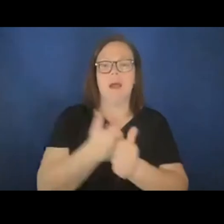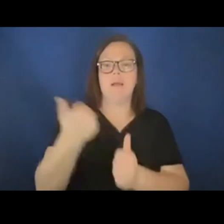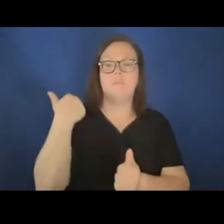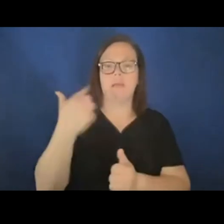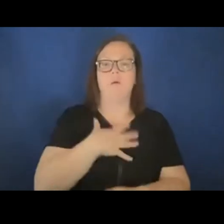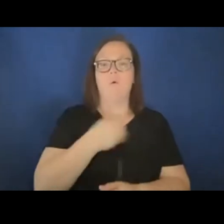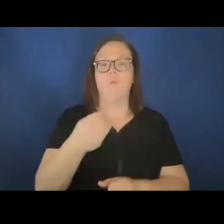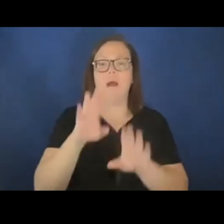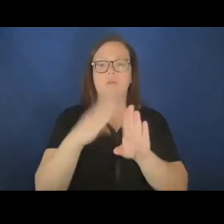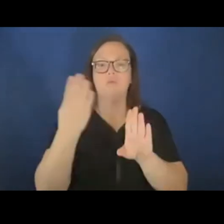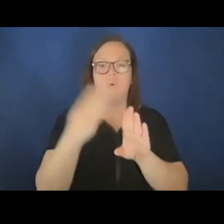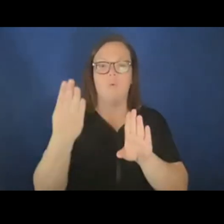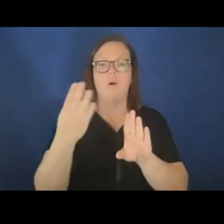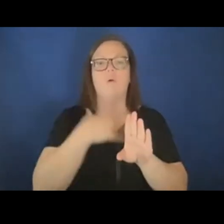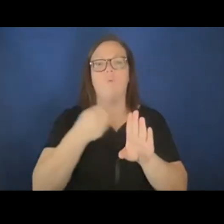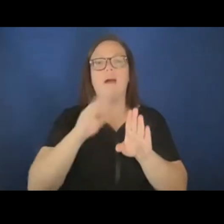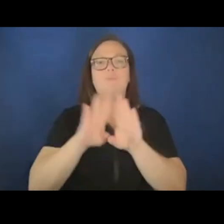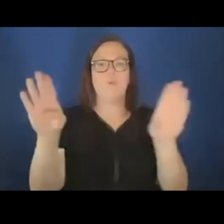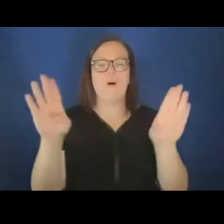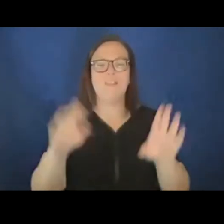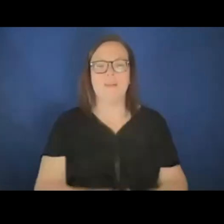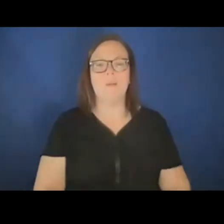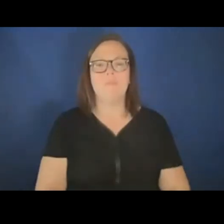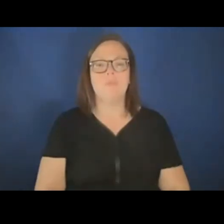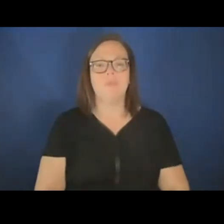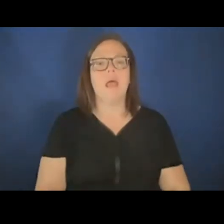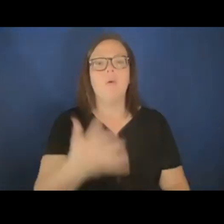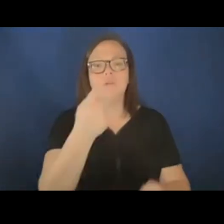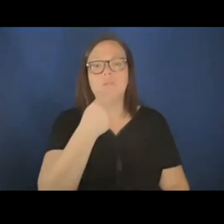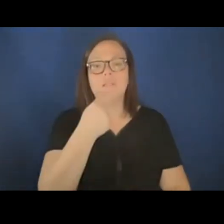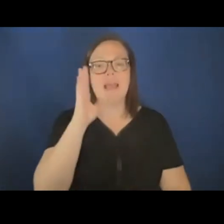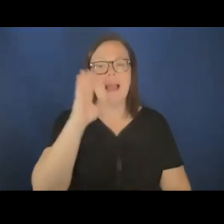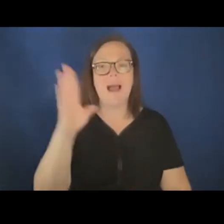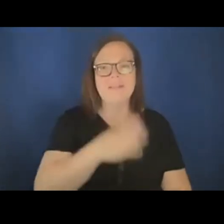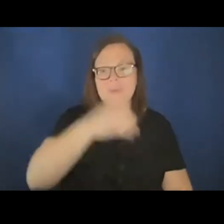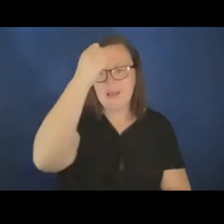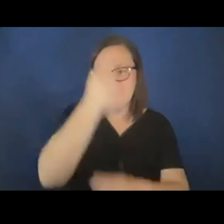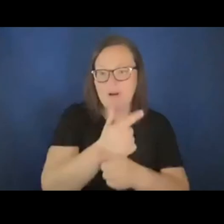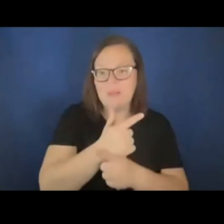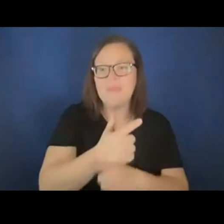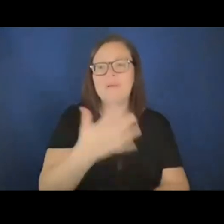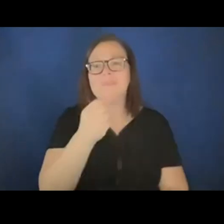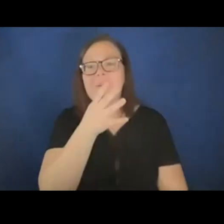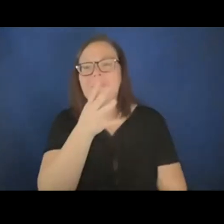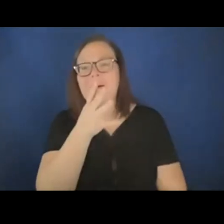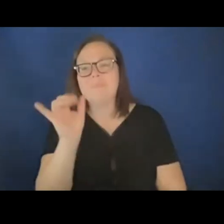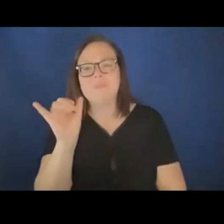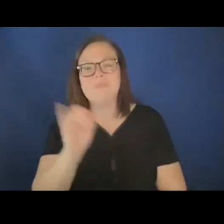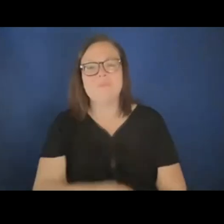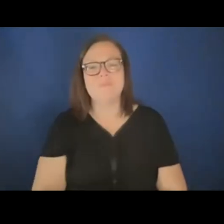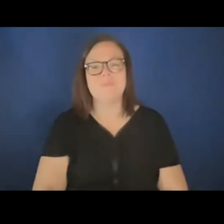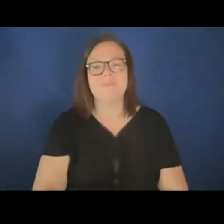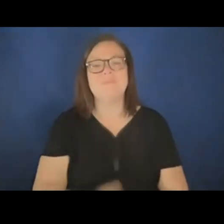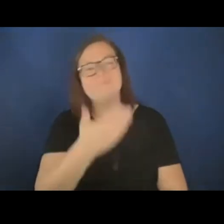door and a white wall. I would like to say hi to my brother and my mom. And yeah here